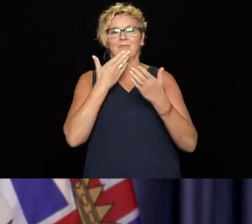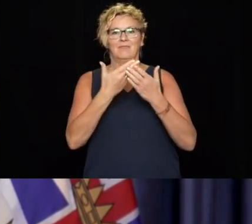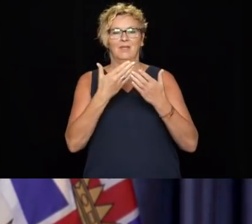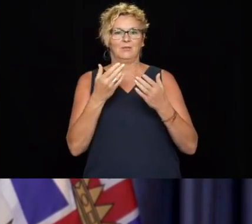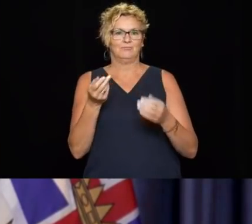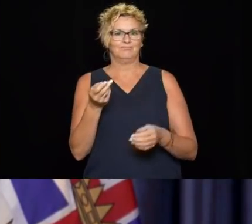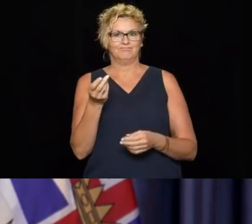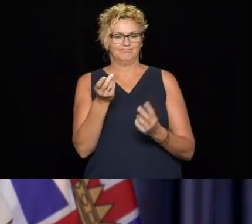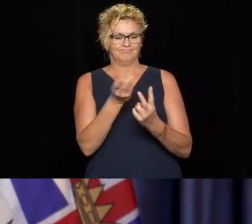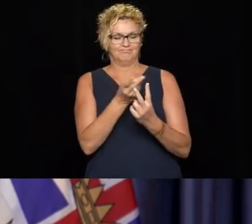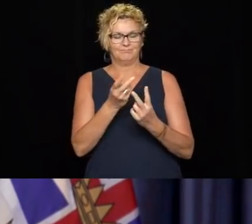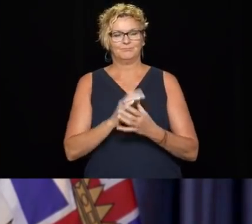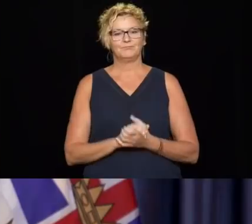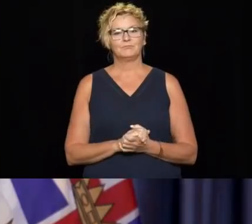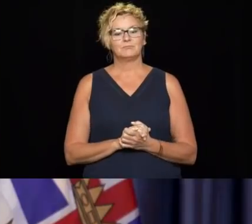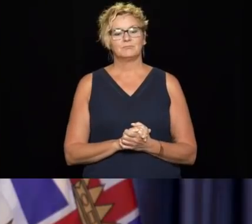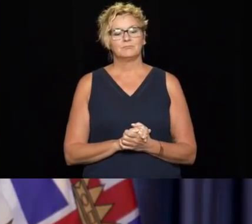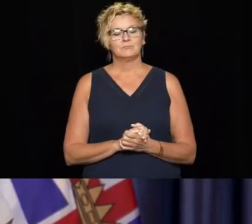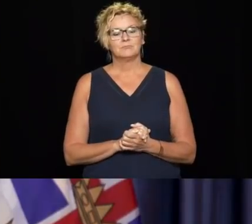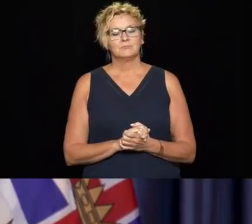it is also good to be here with Minister Dix